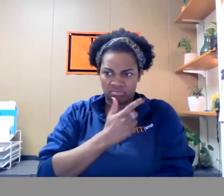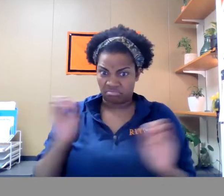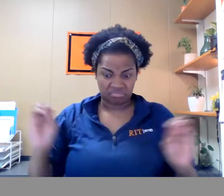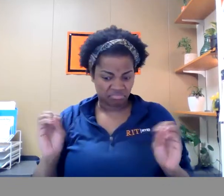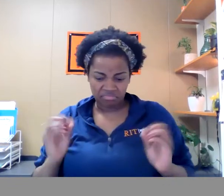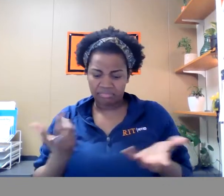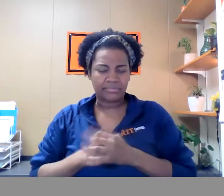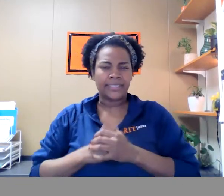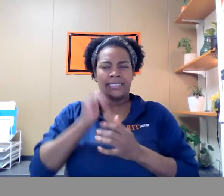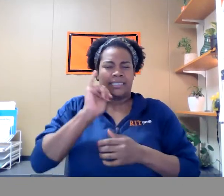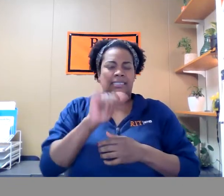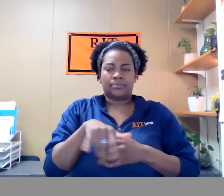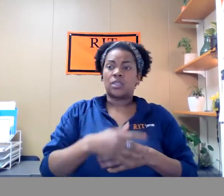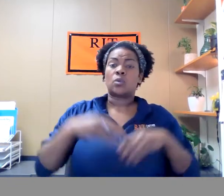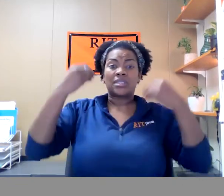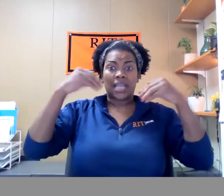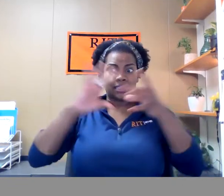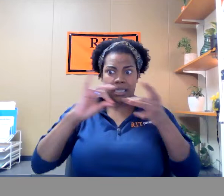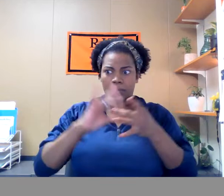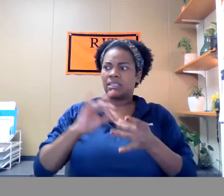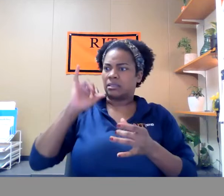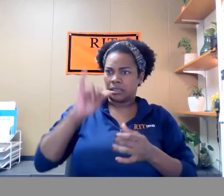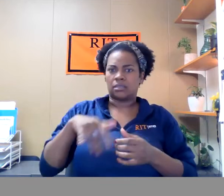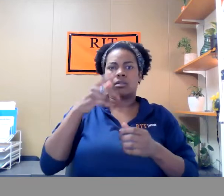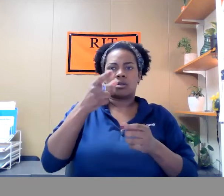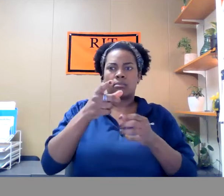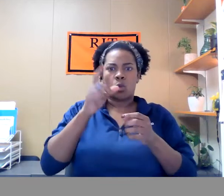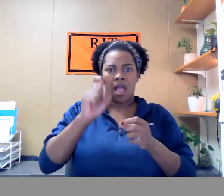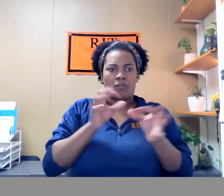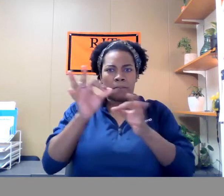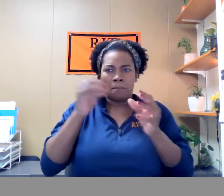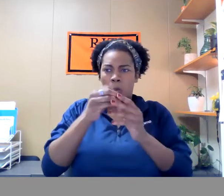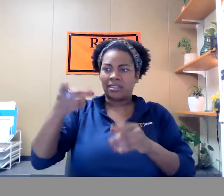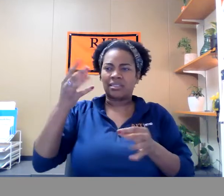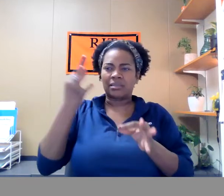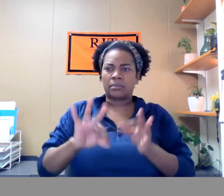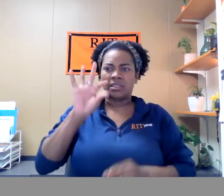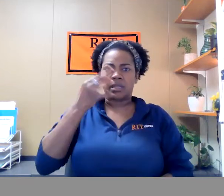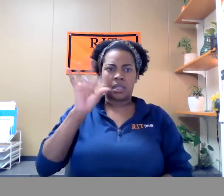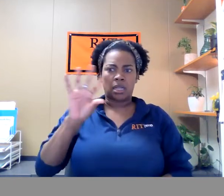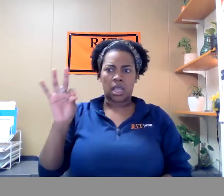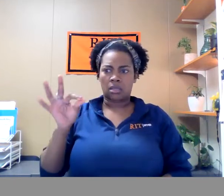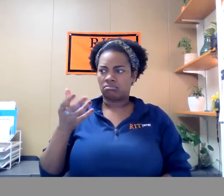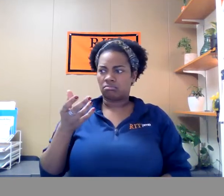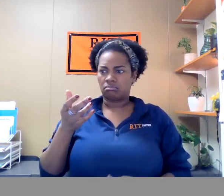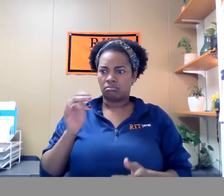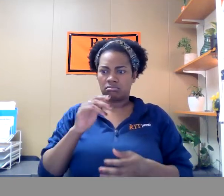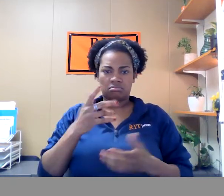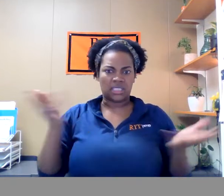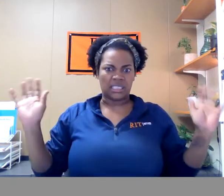Like, who are you trying to convince to buy this product? So that's something that needs to be stated in a selling statement. You need to say something along the lines of--OK,